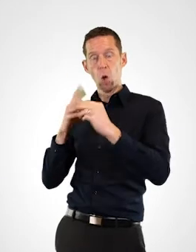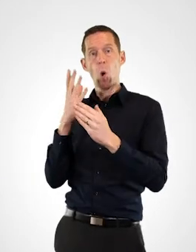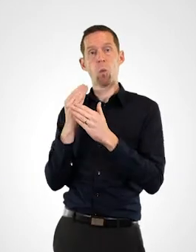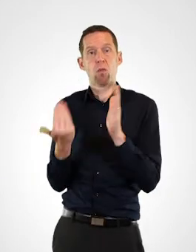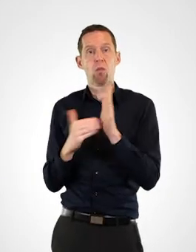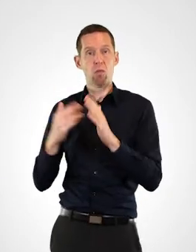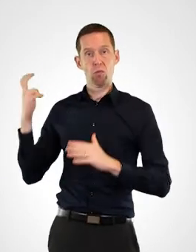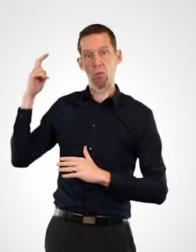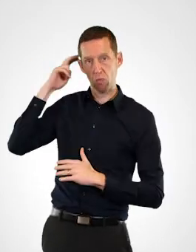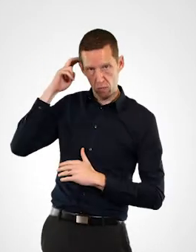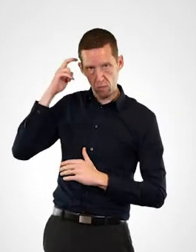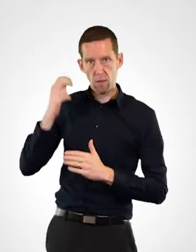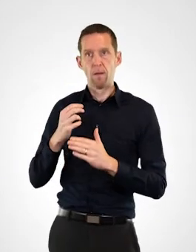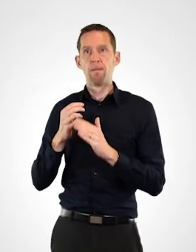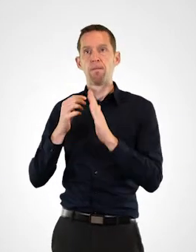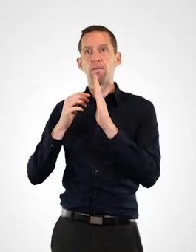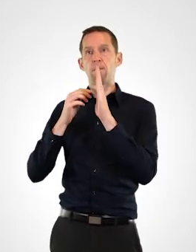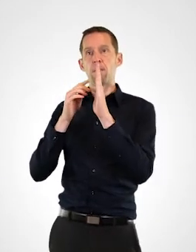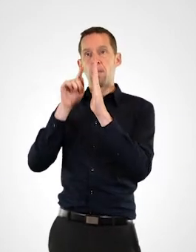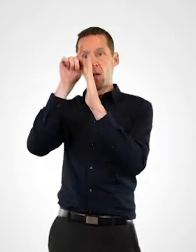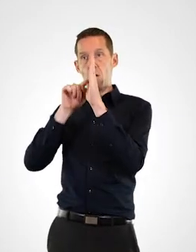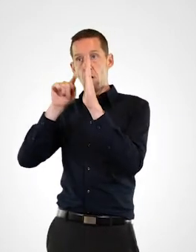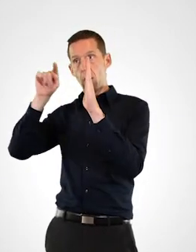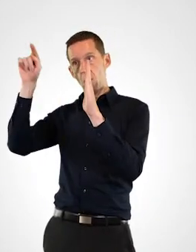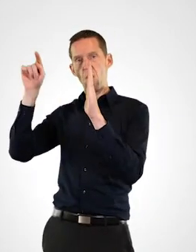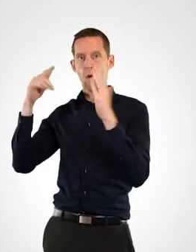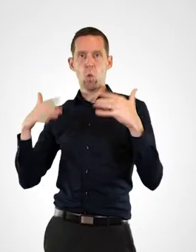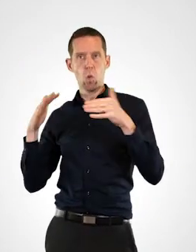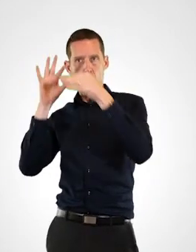up here in the corner we have a very significant correlation.